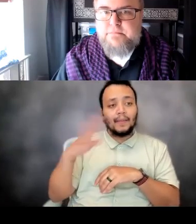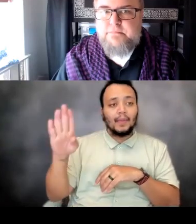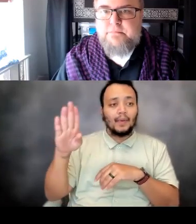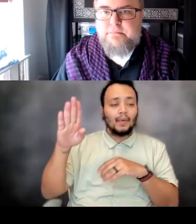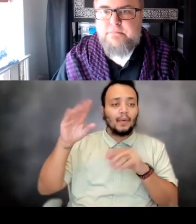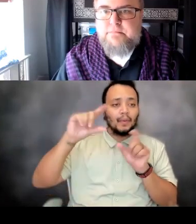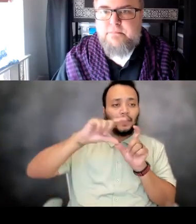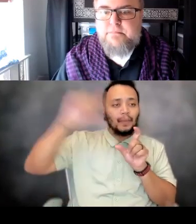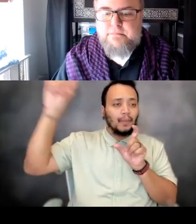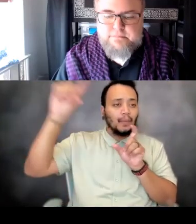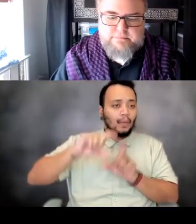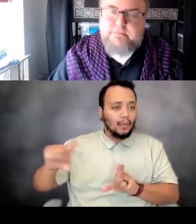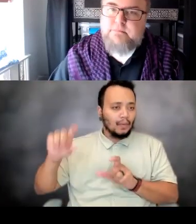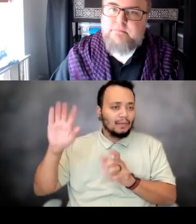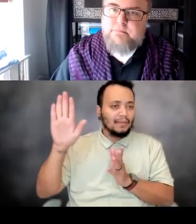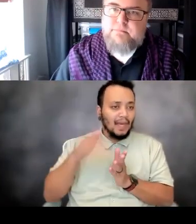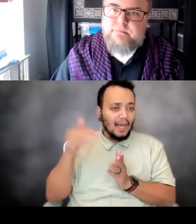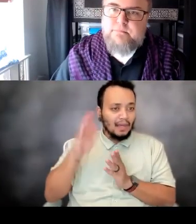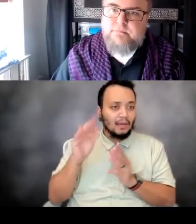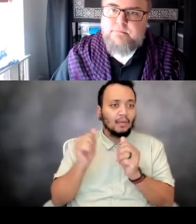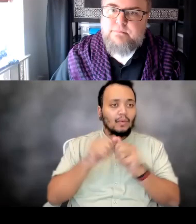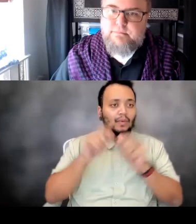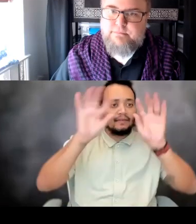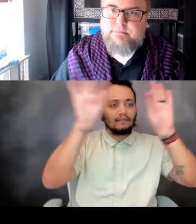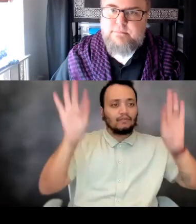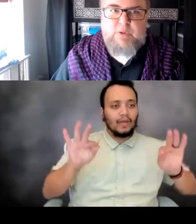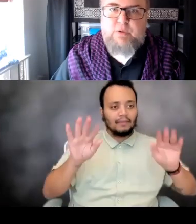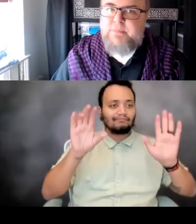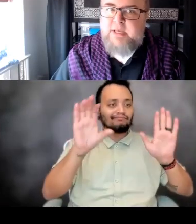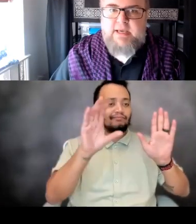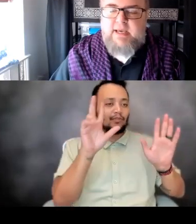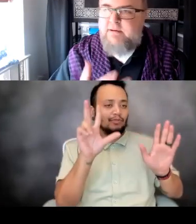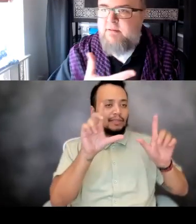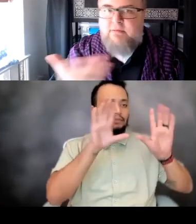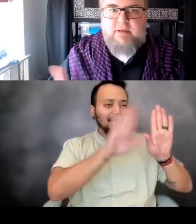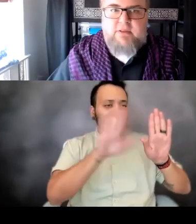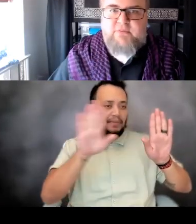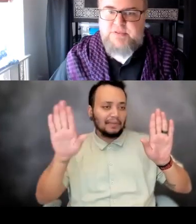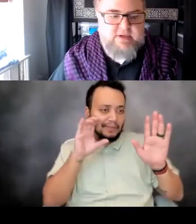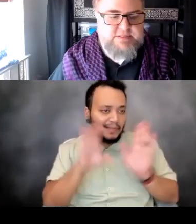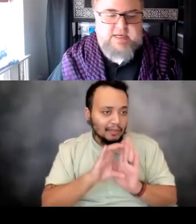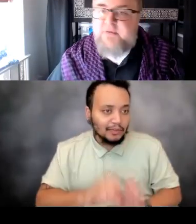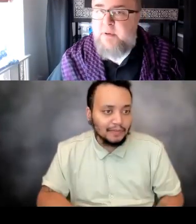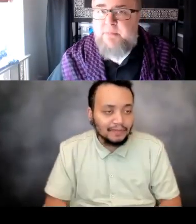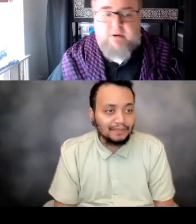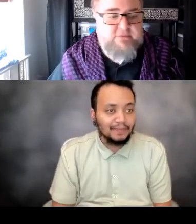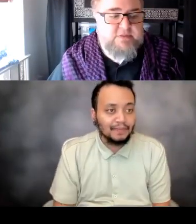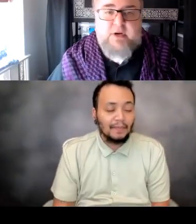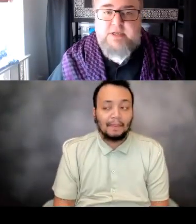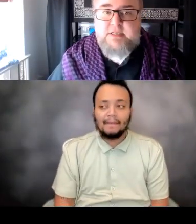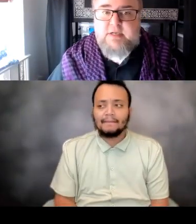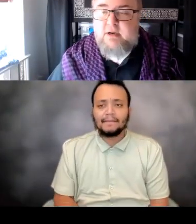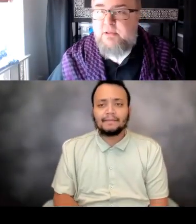with some framed pictures. Cool, and other folks that are on staff that have been part of this project are